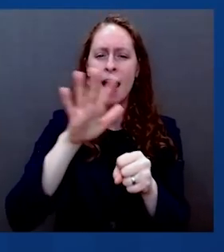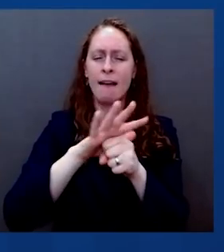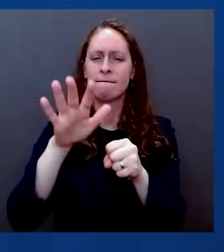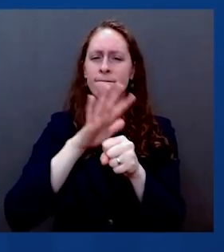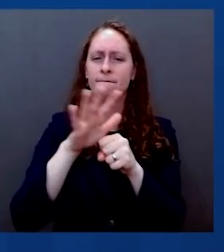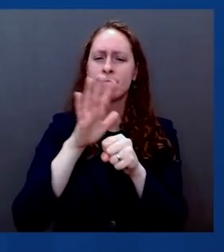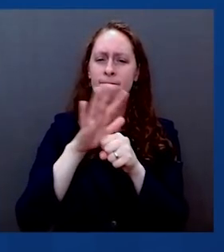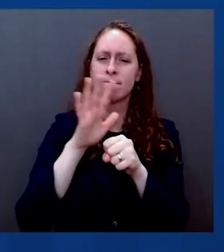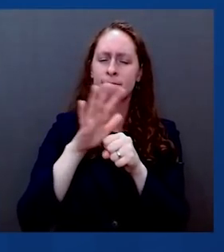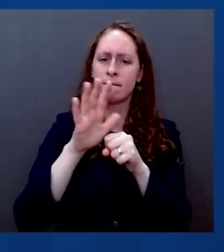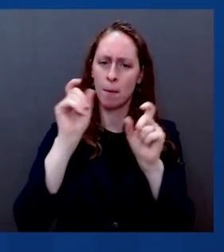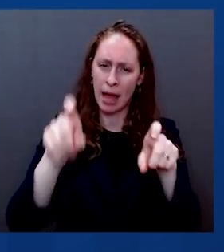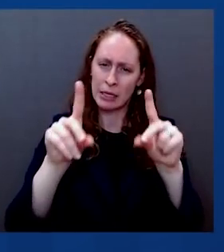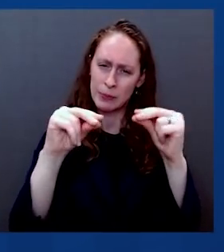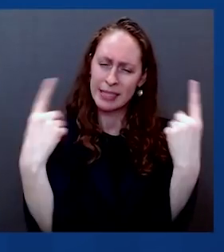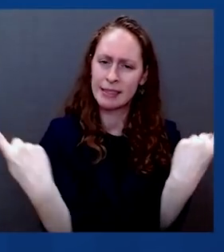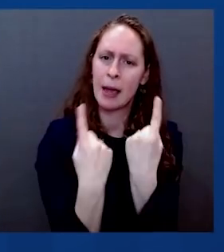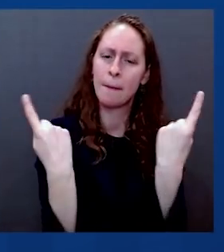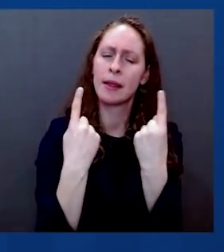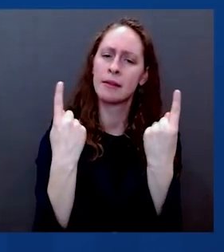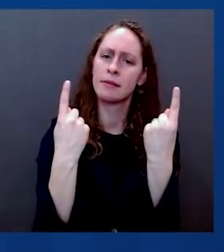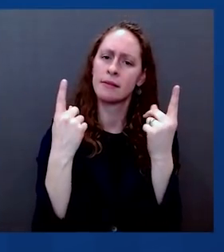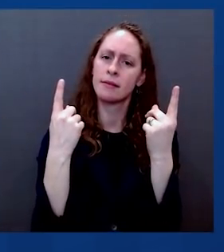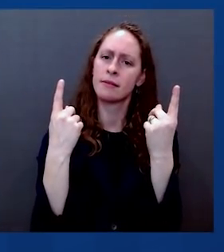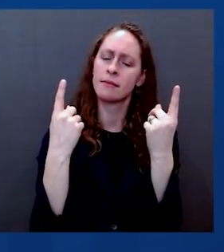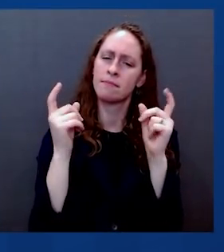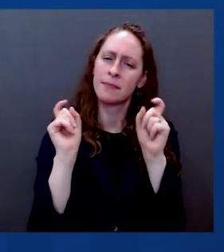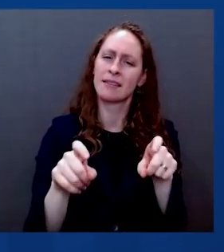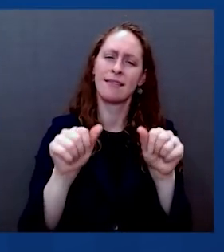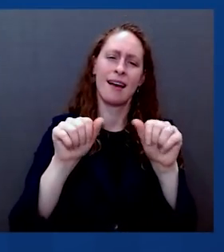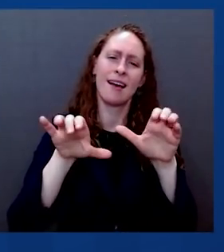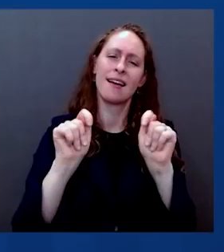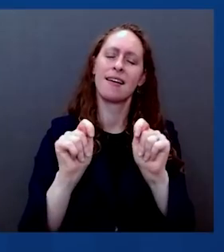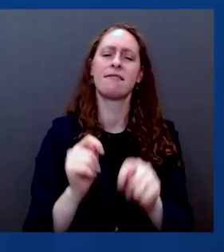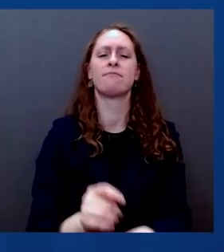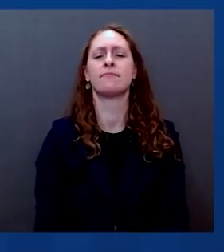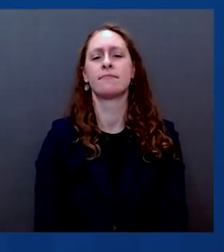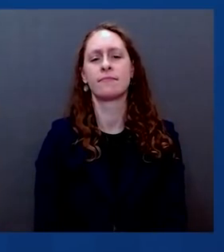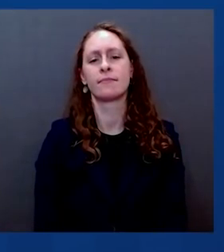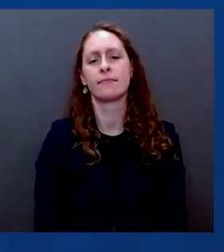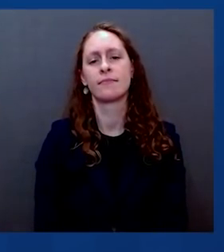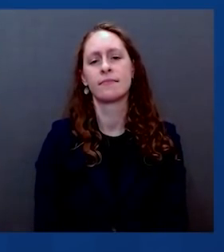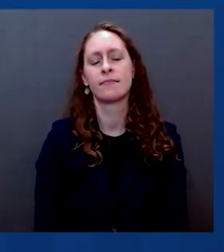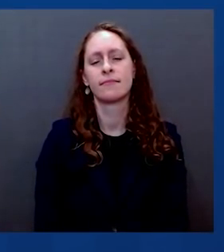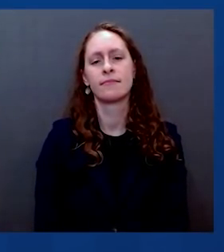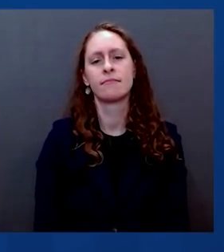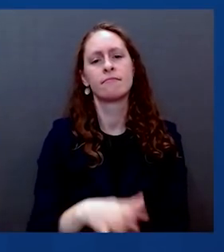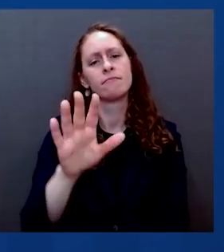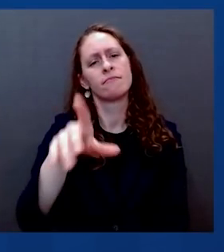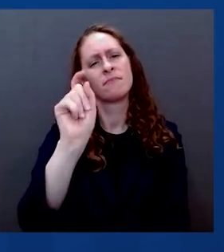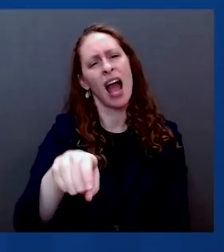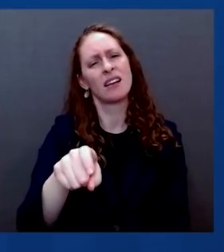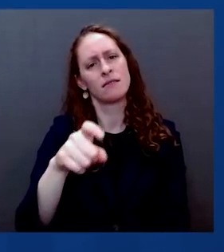We need to support the bill in his name. Just a few days ago, we talked about --